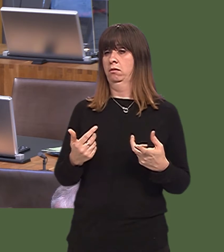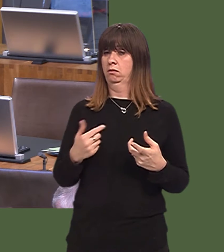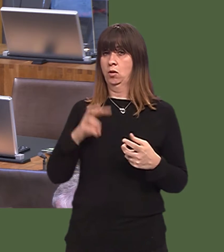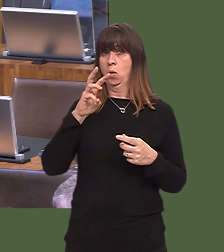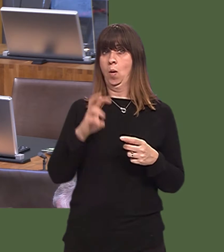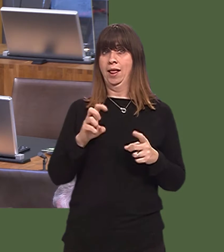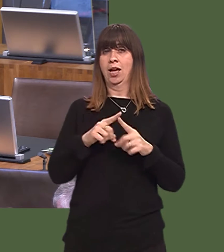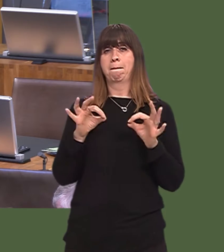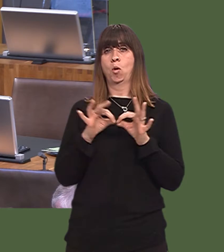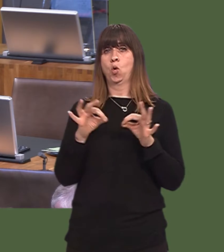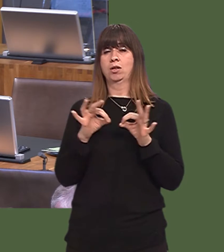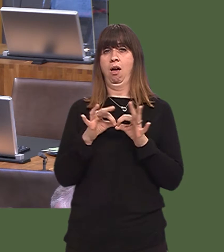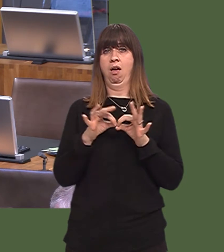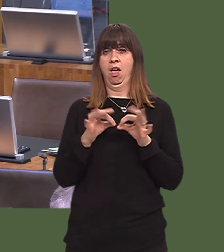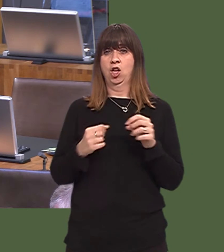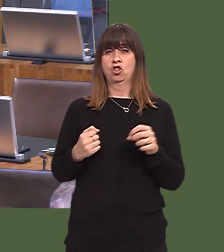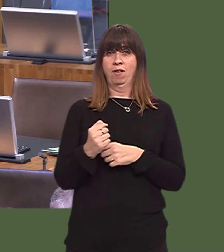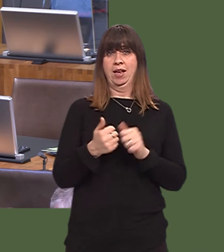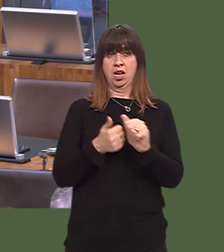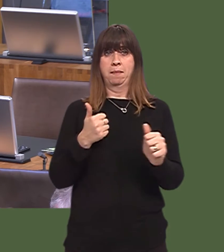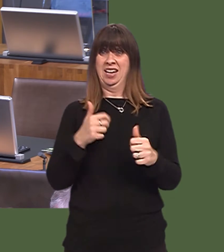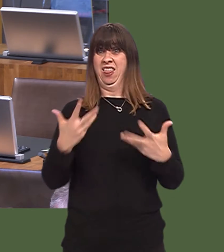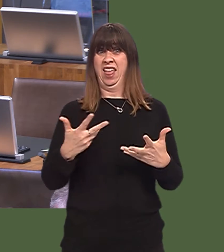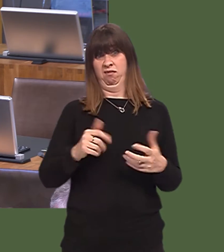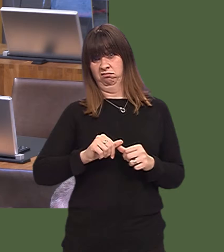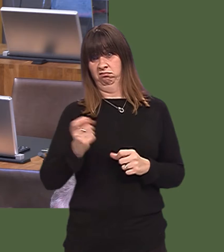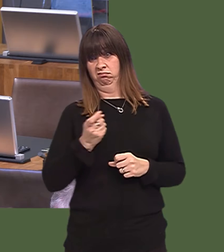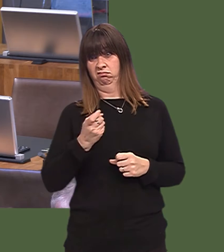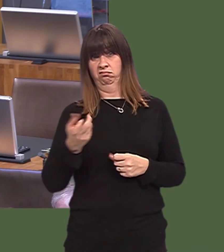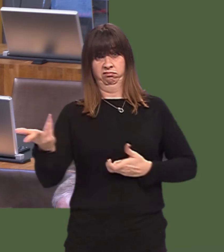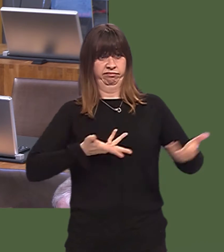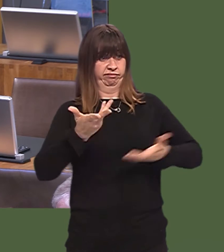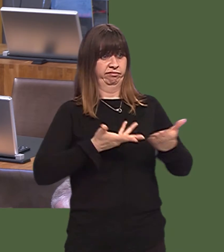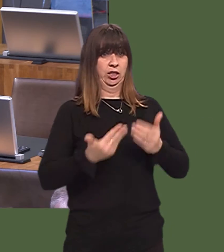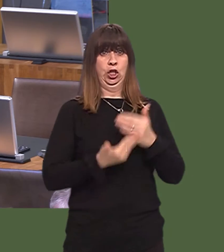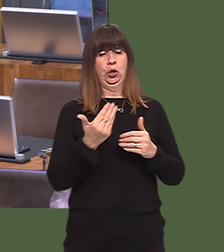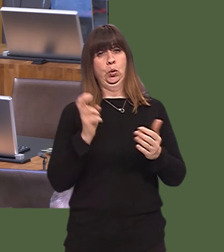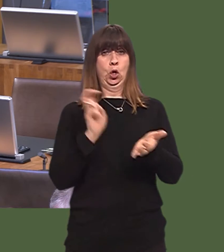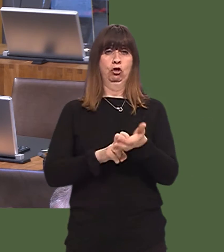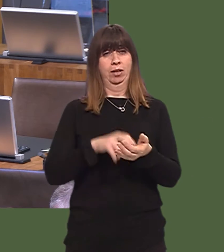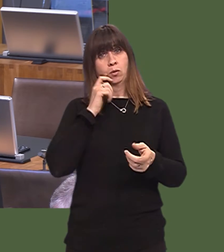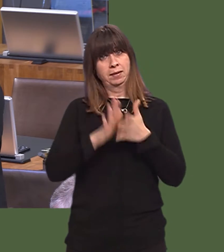Wales and borders franchise, and, of course, we are leading the procurement of the next franchise, which will improve services. Rhianon Passmore: Thank you.